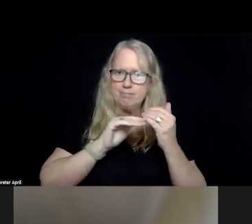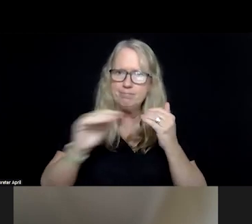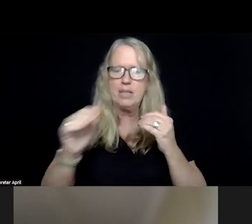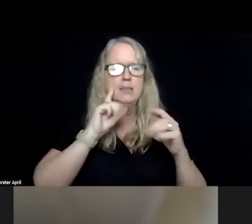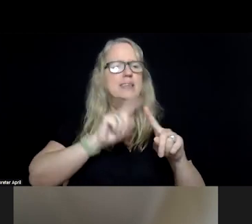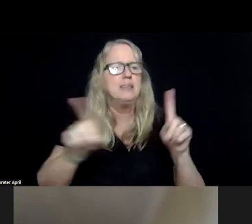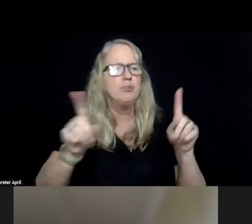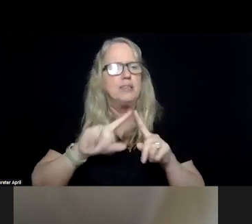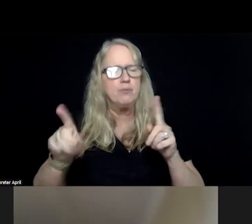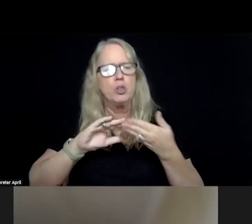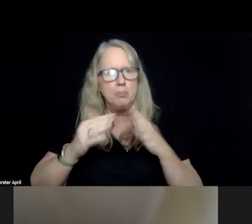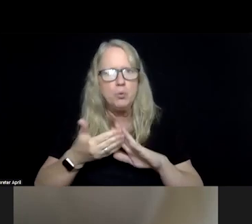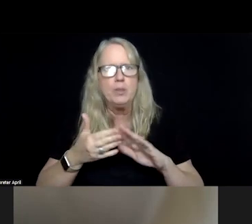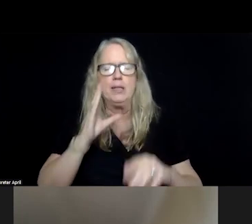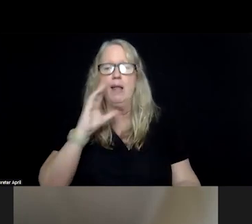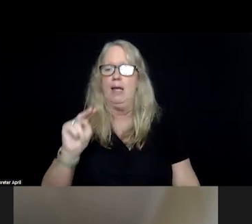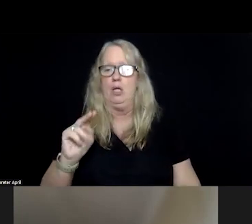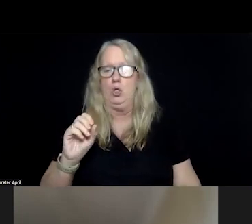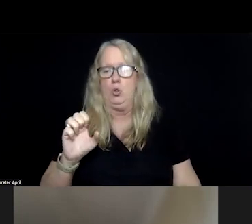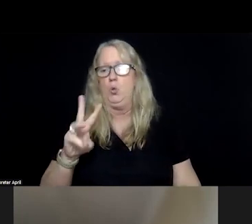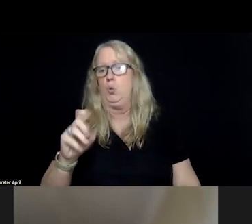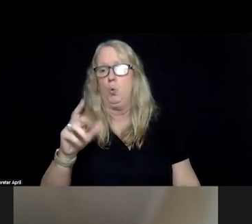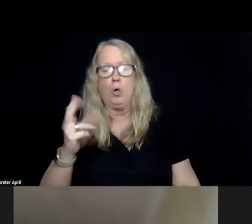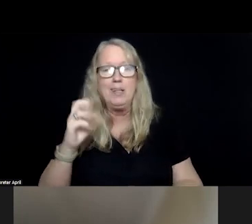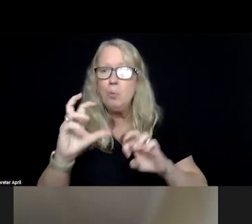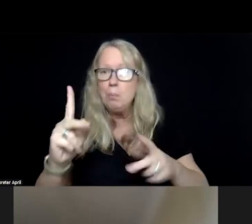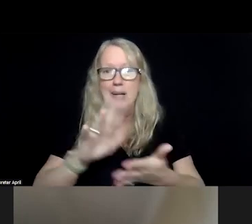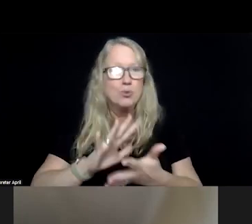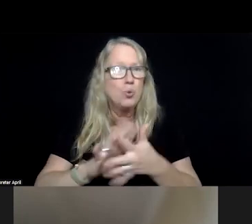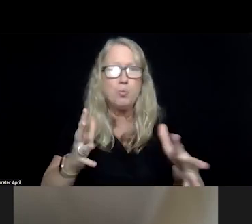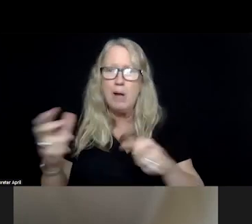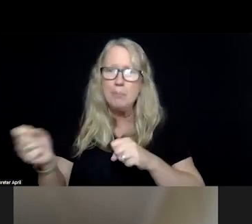I KNOW IN NEW ORLEANS, SOME KIDS WENT BACK TO SCHOOL RAPIDLY AND